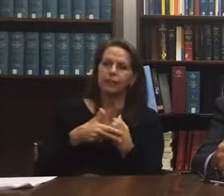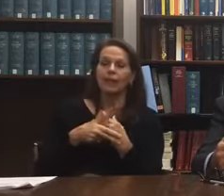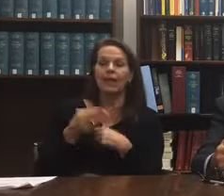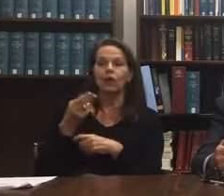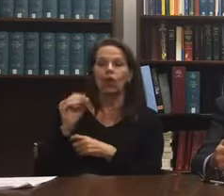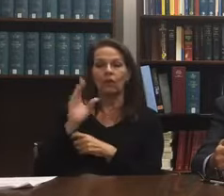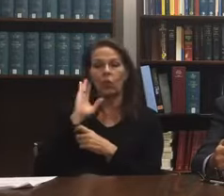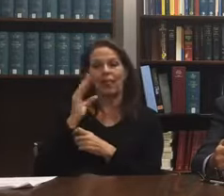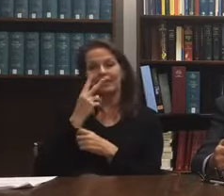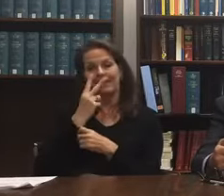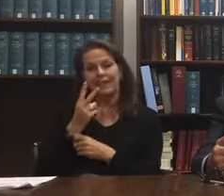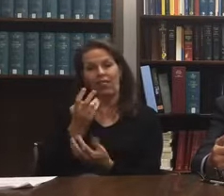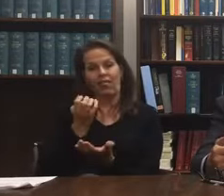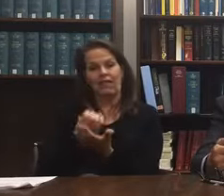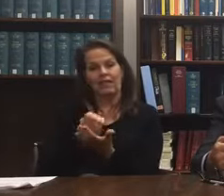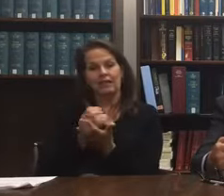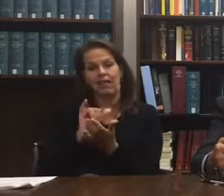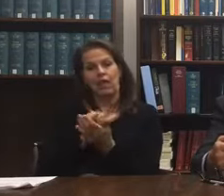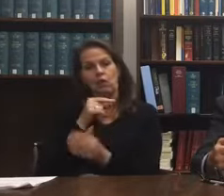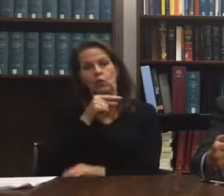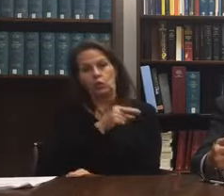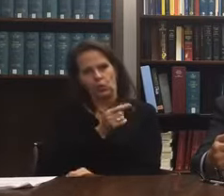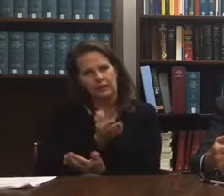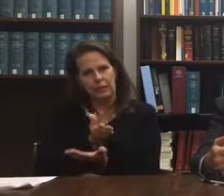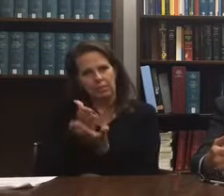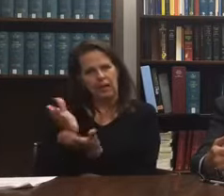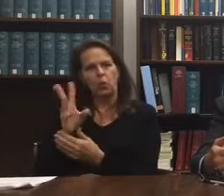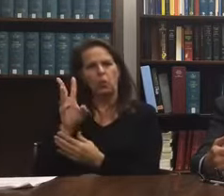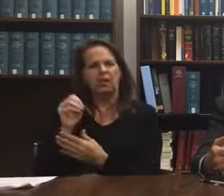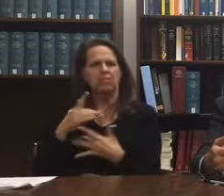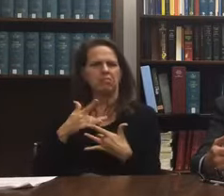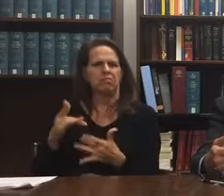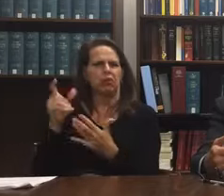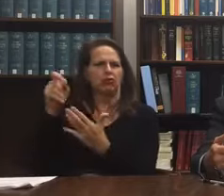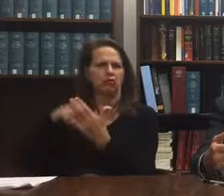evidence you submit so we usually do a draft of a letter for the doctor and ask